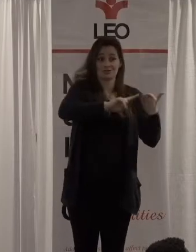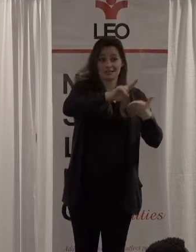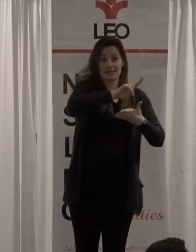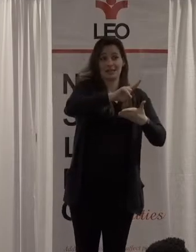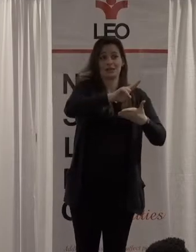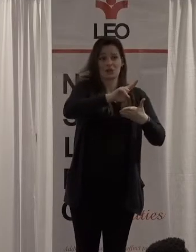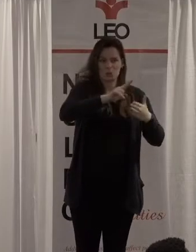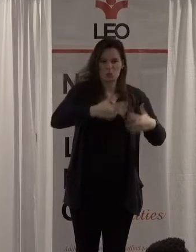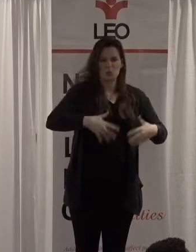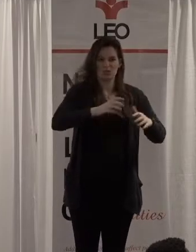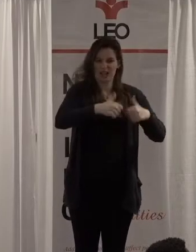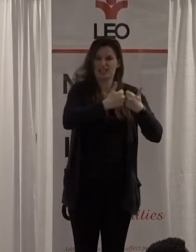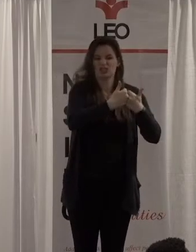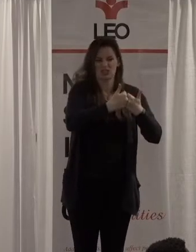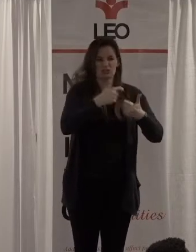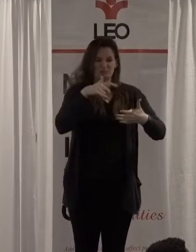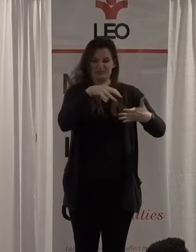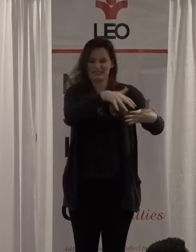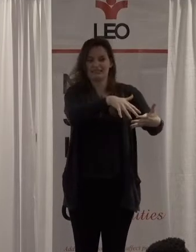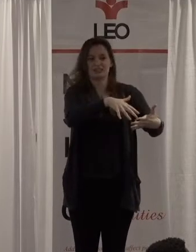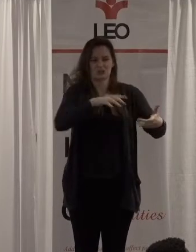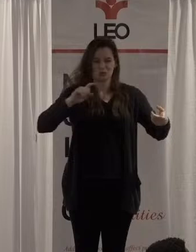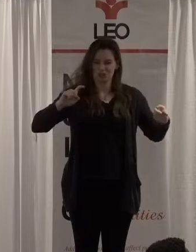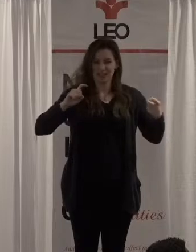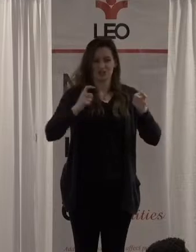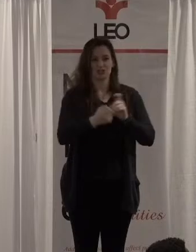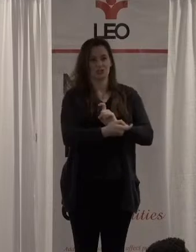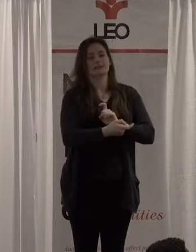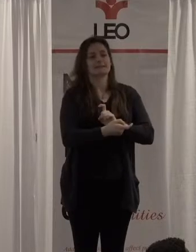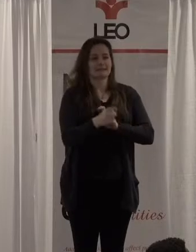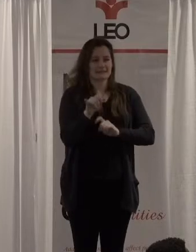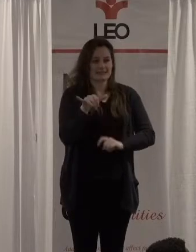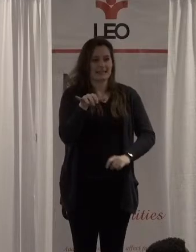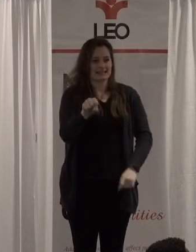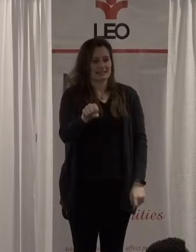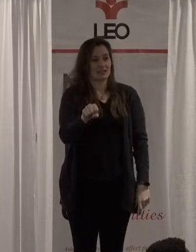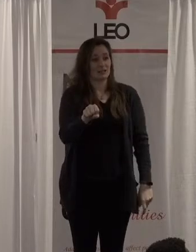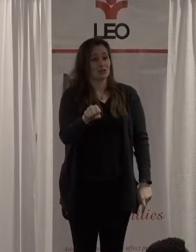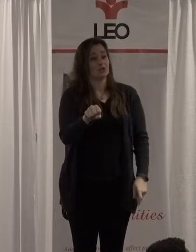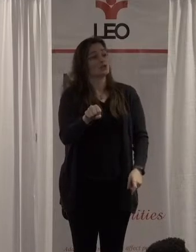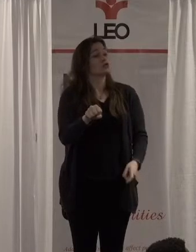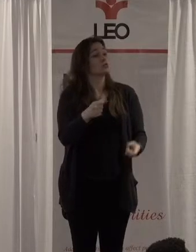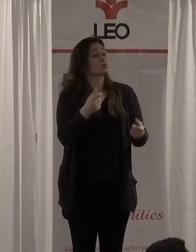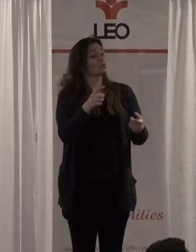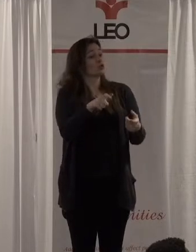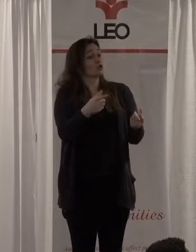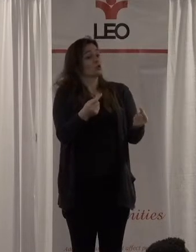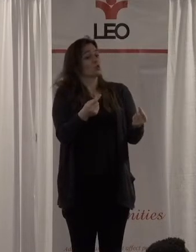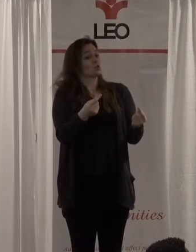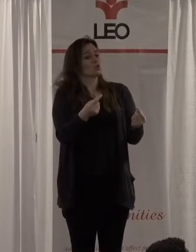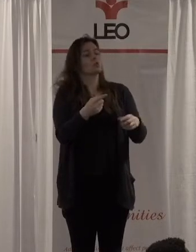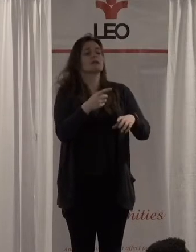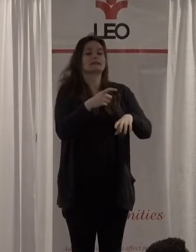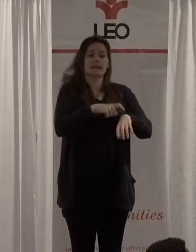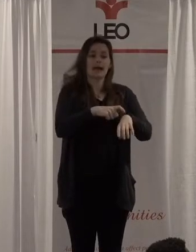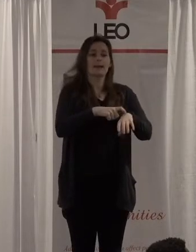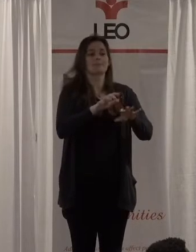IT IS A BIG CHANGE AND WHAT I WOULD SAY IS TO TAKE YOUR TIME. I WISH PEOPLE SAID THAT TO ME AND MY PEERS